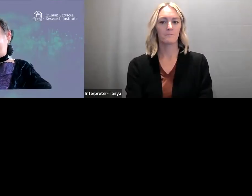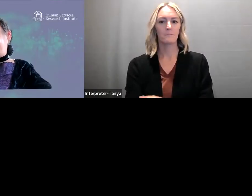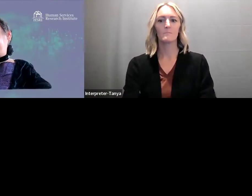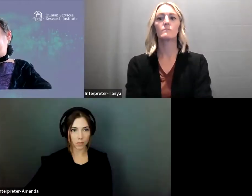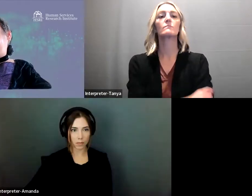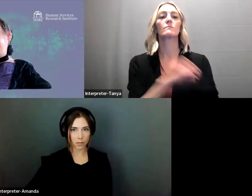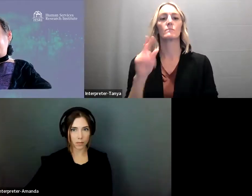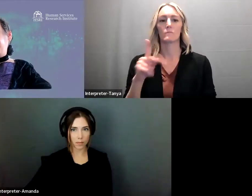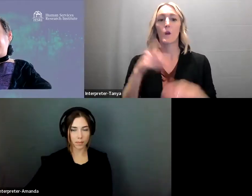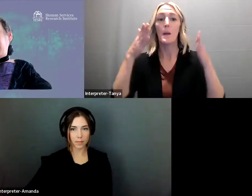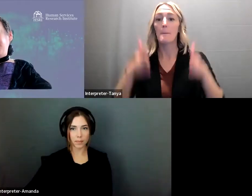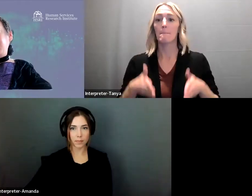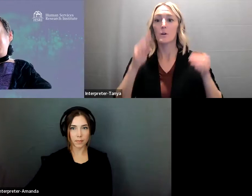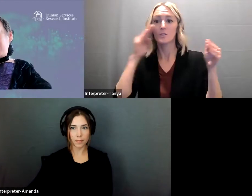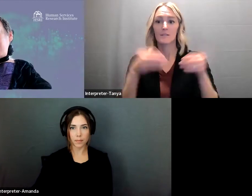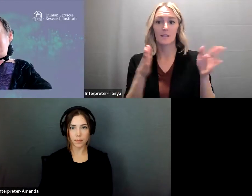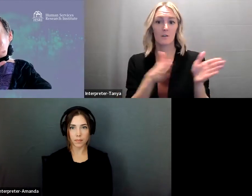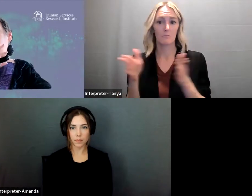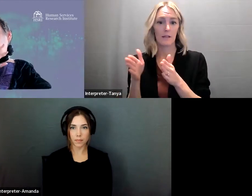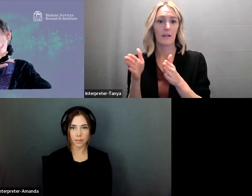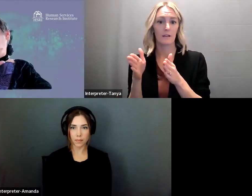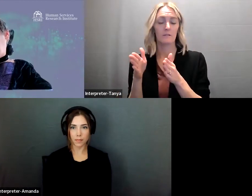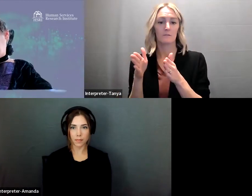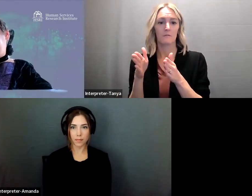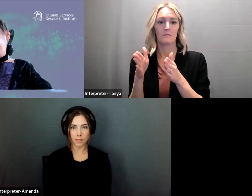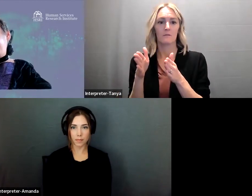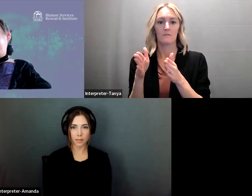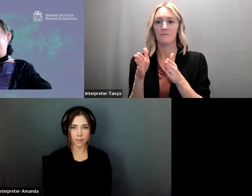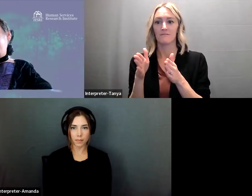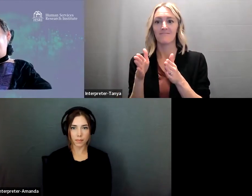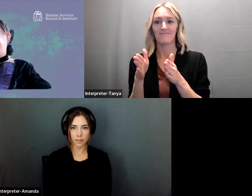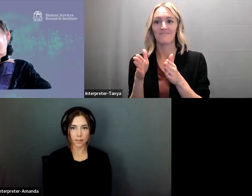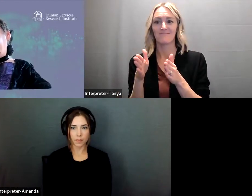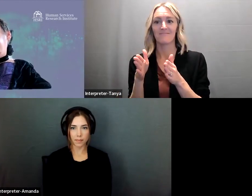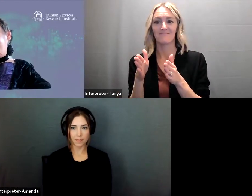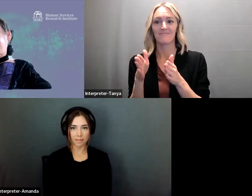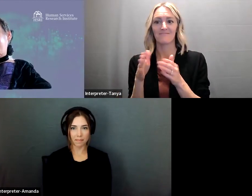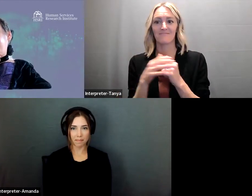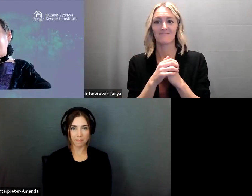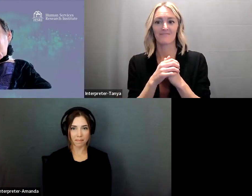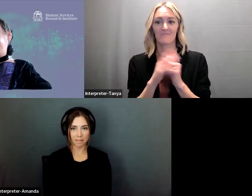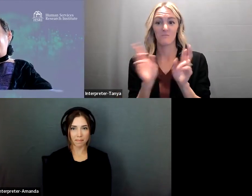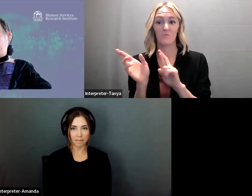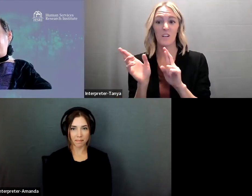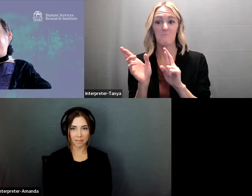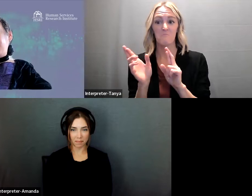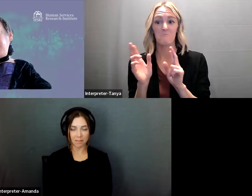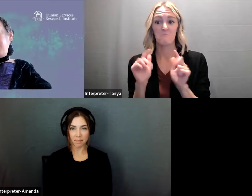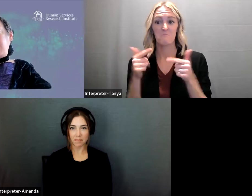So this person-centered plan that drives all services has some requirements thankfully